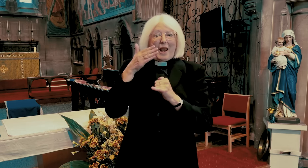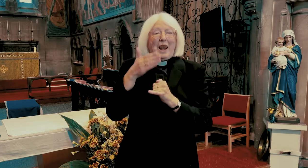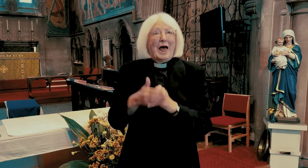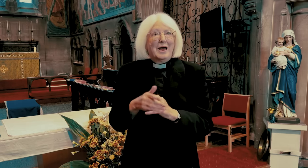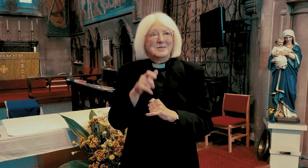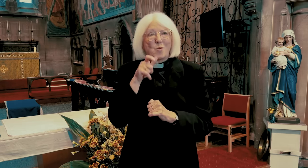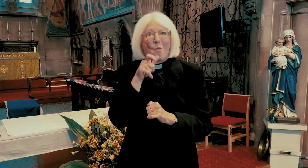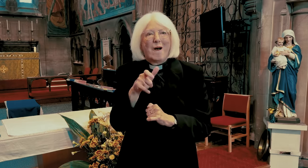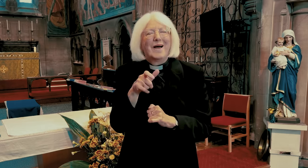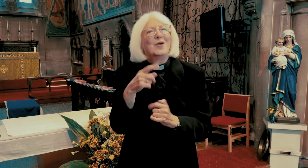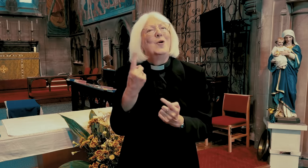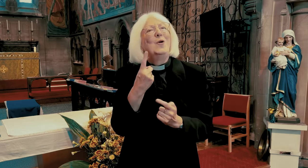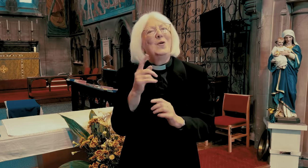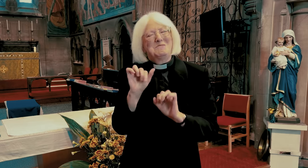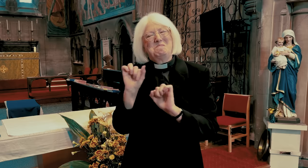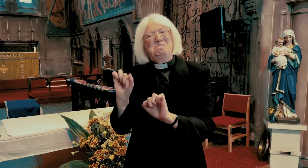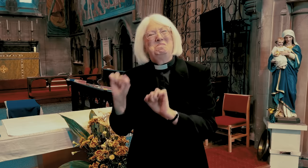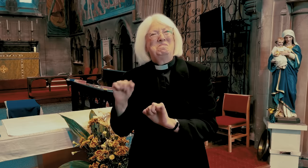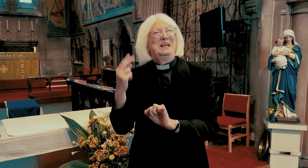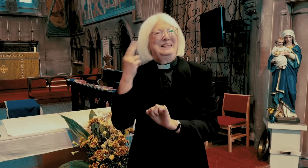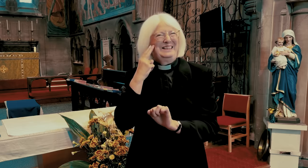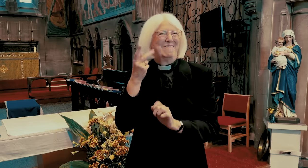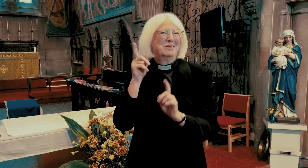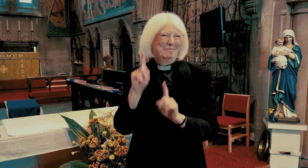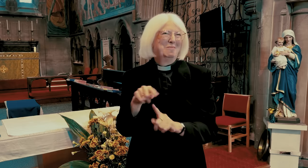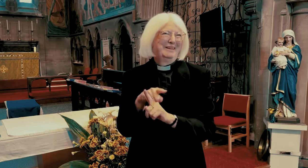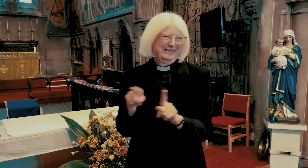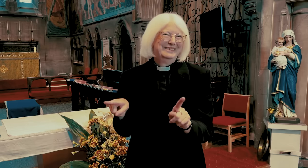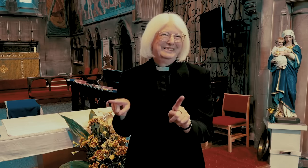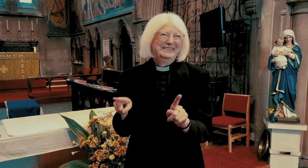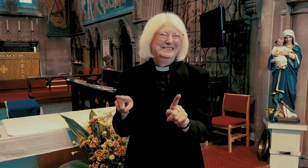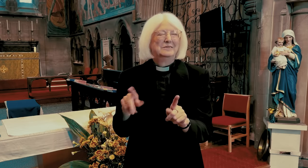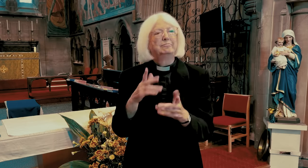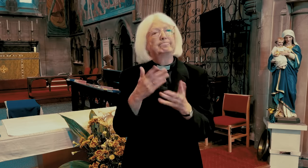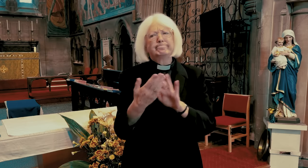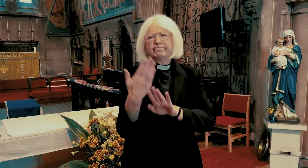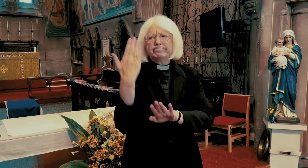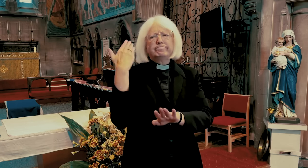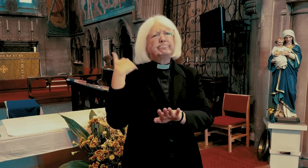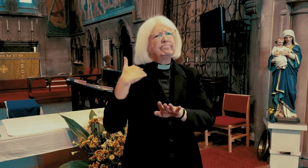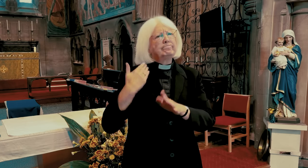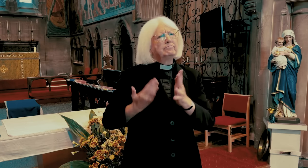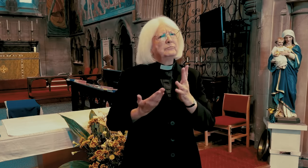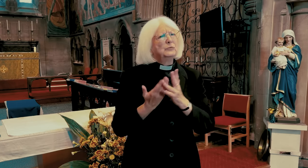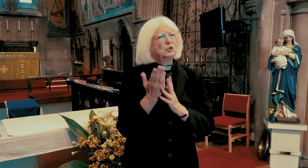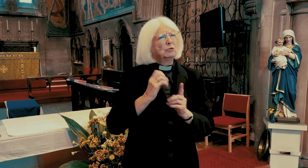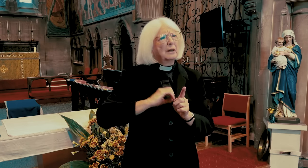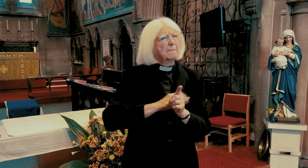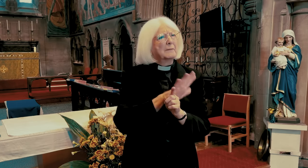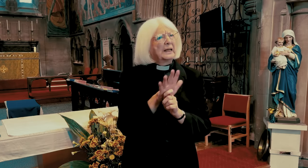The last word for this service belongs to deaf people. During the pandemic,